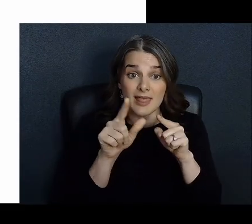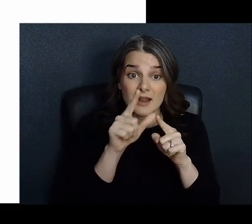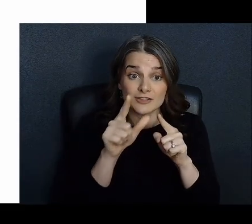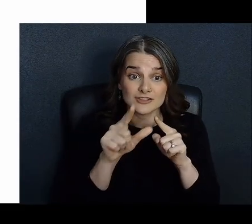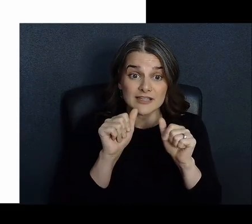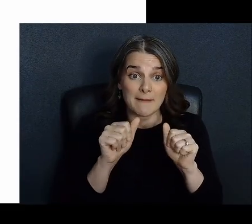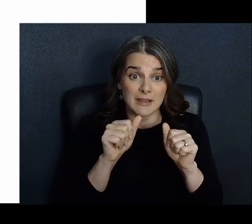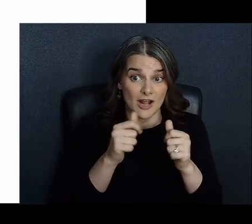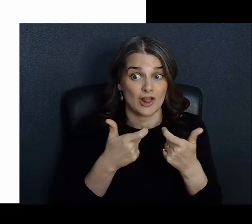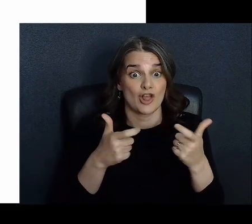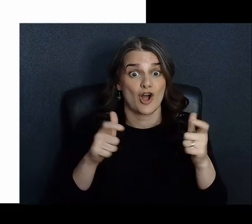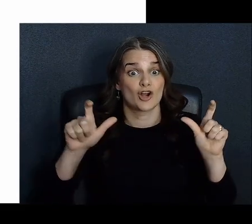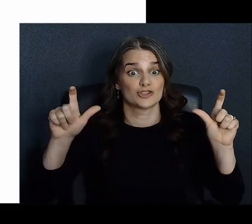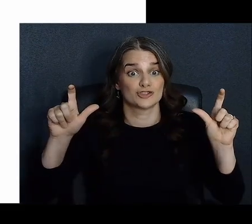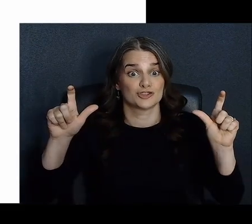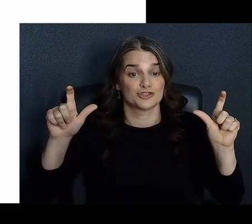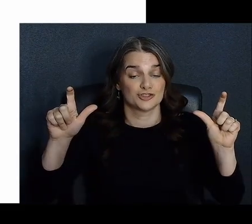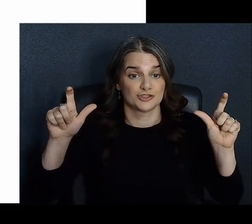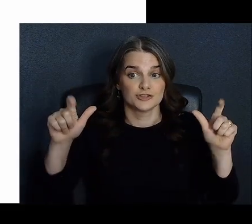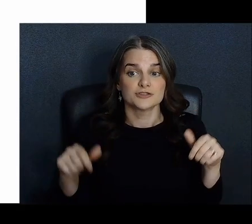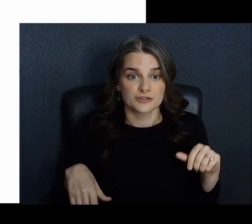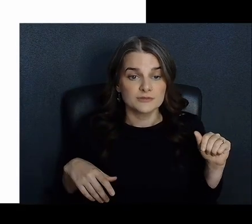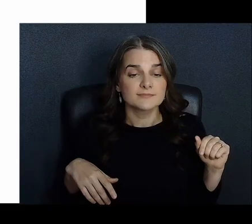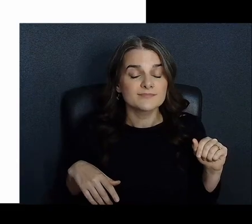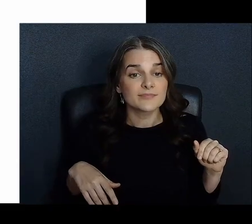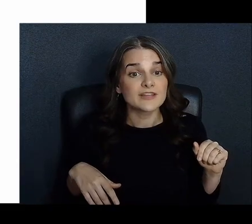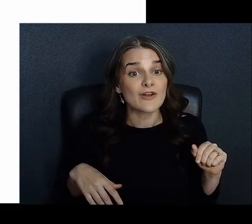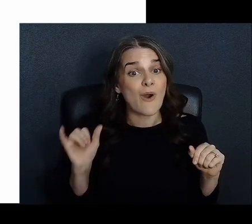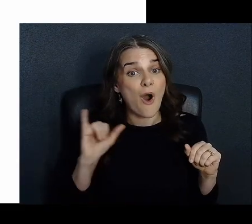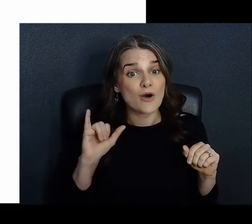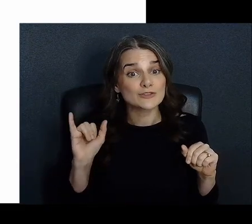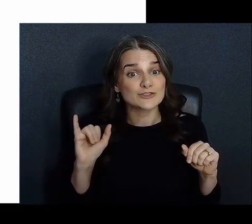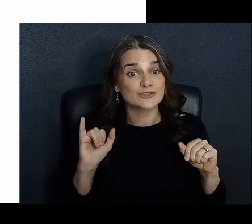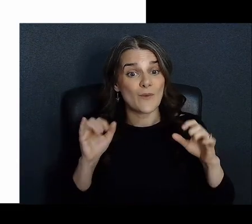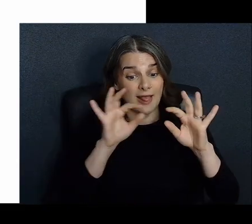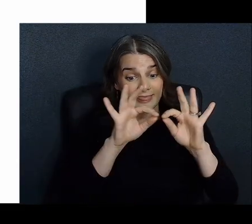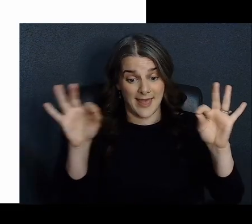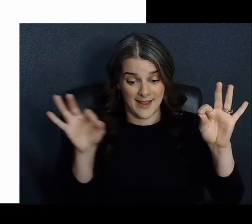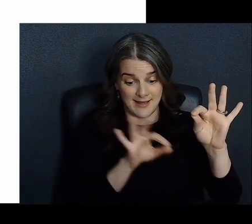It can also make the spacing between the lines bigger. It also could do contrast settings.